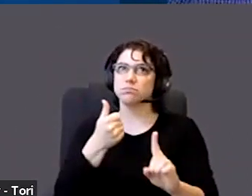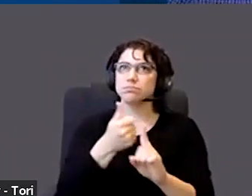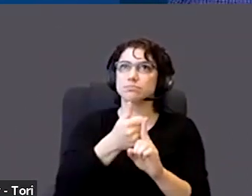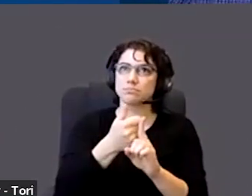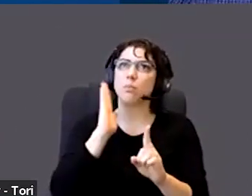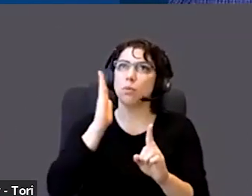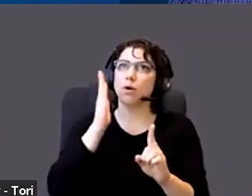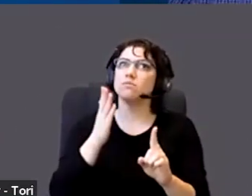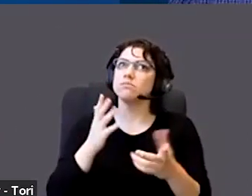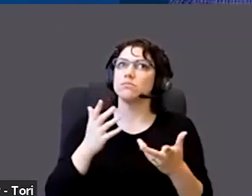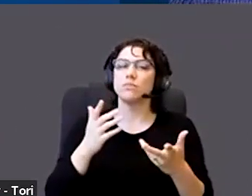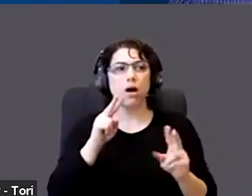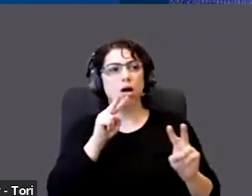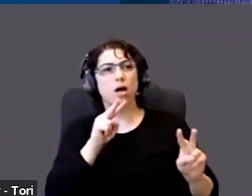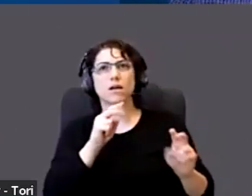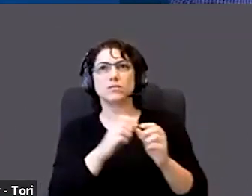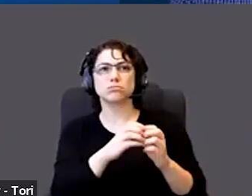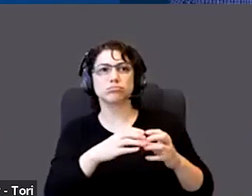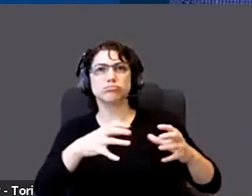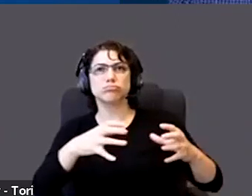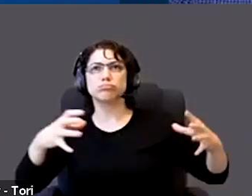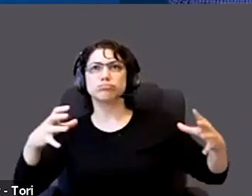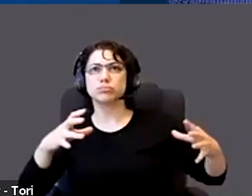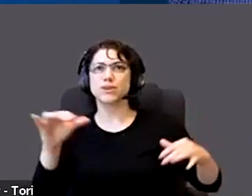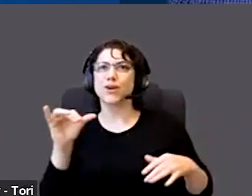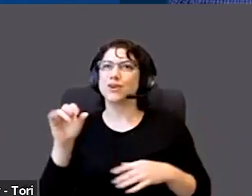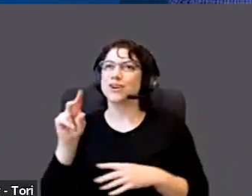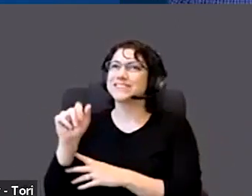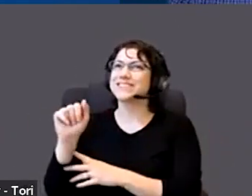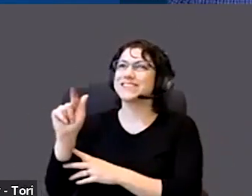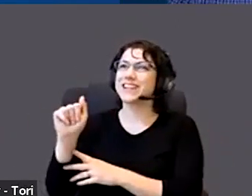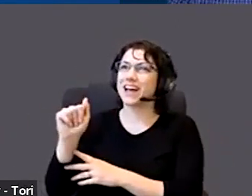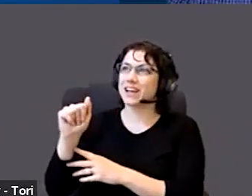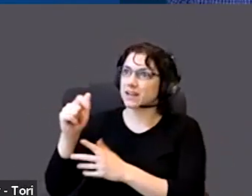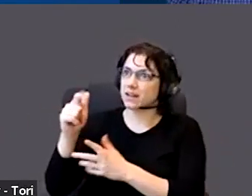along with our data modernization initiative that will strengthen the data sources available,